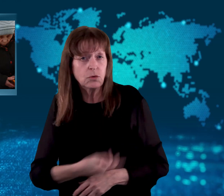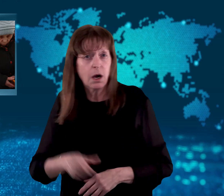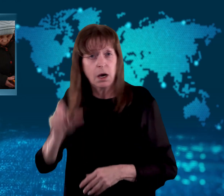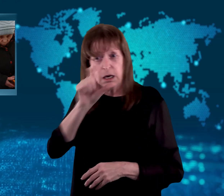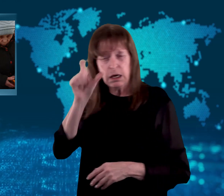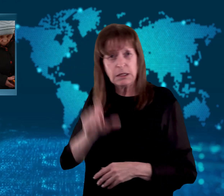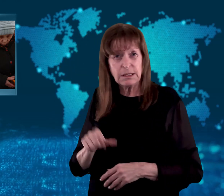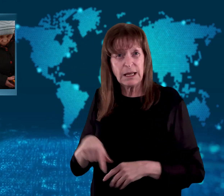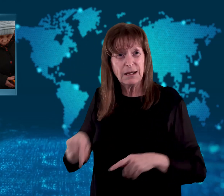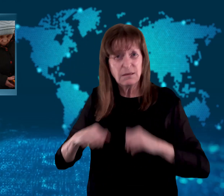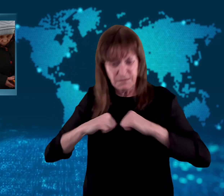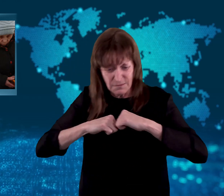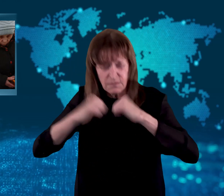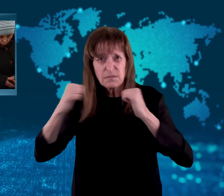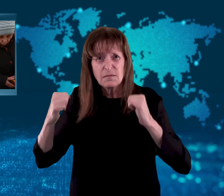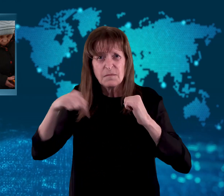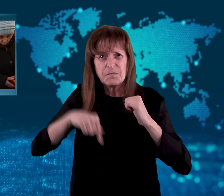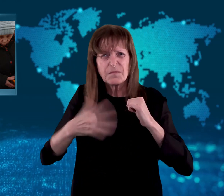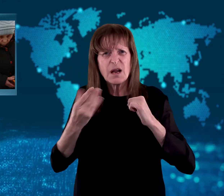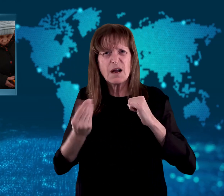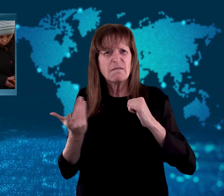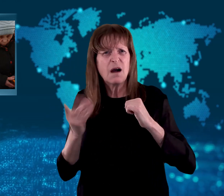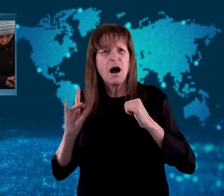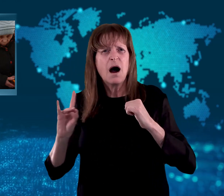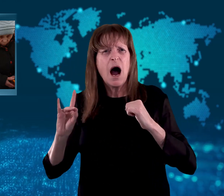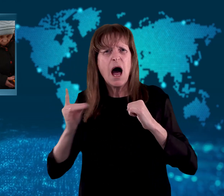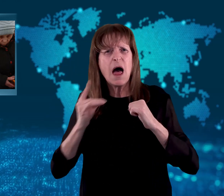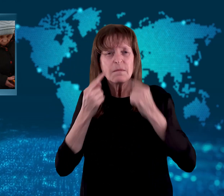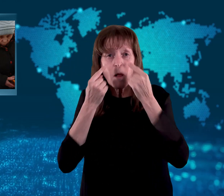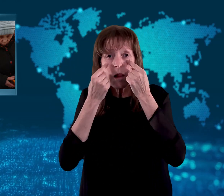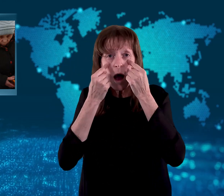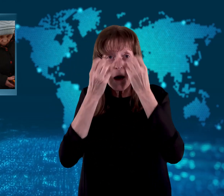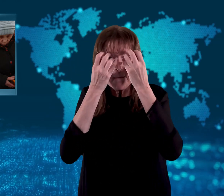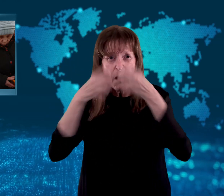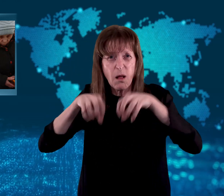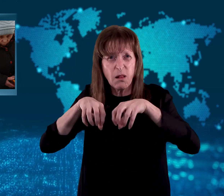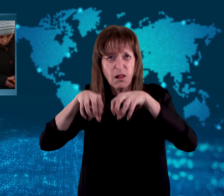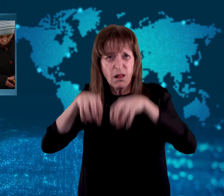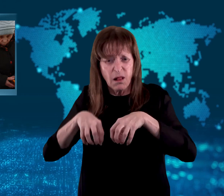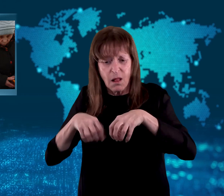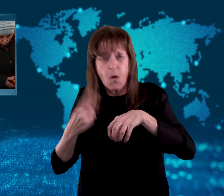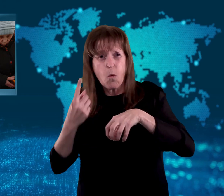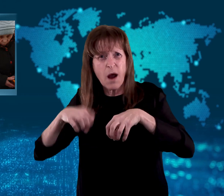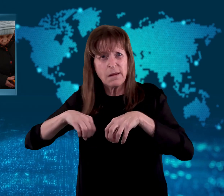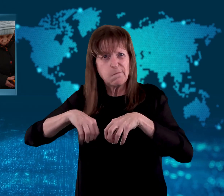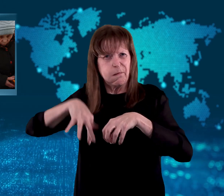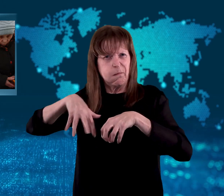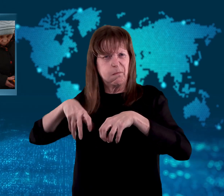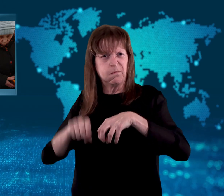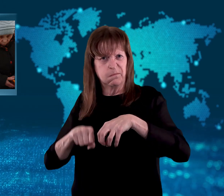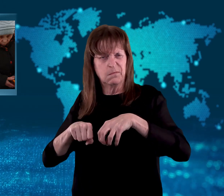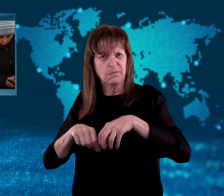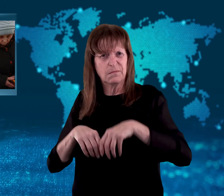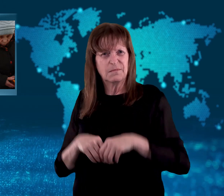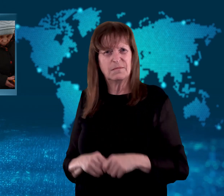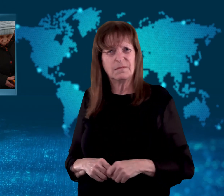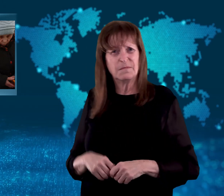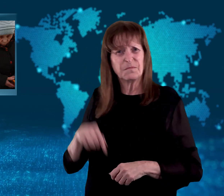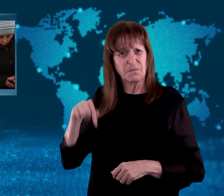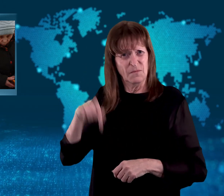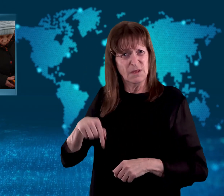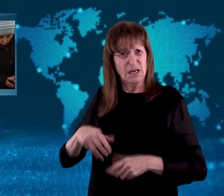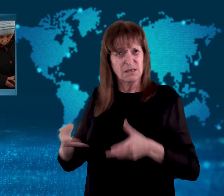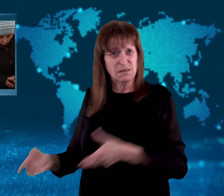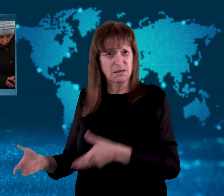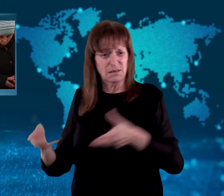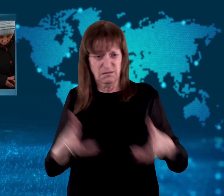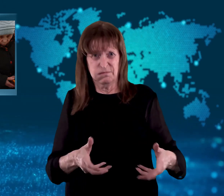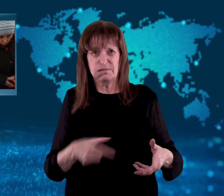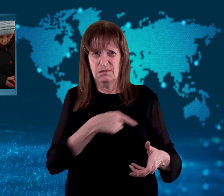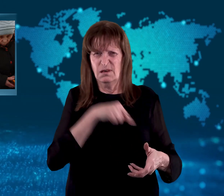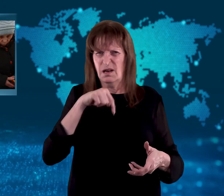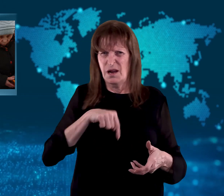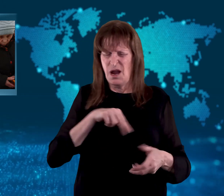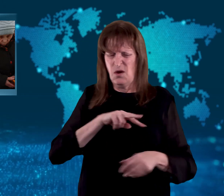Some of the packages contained animal eyeballs; at least one exploded.